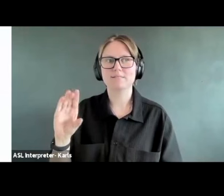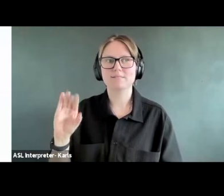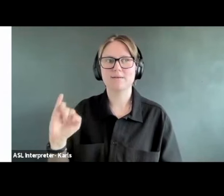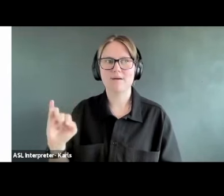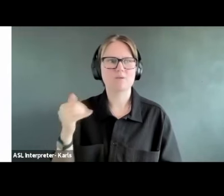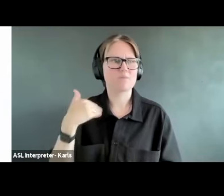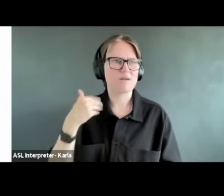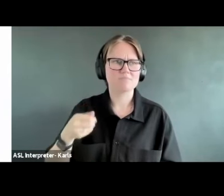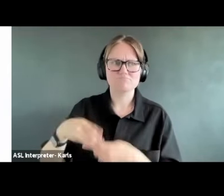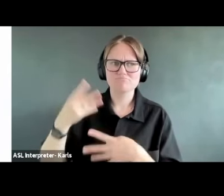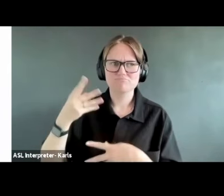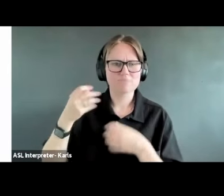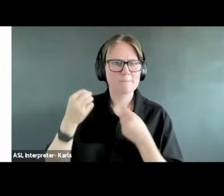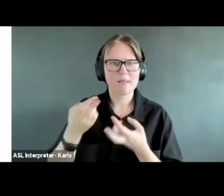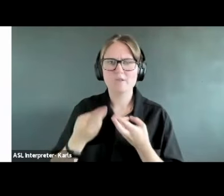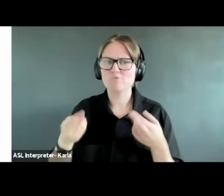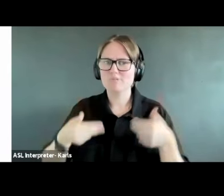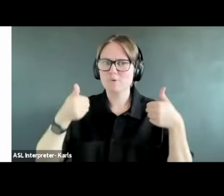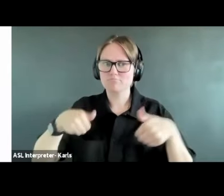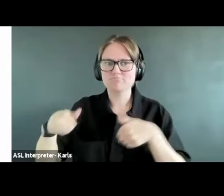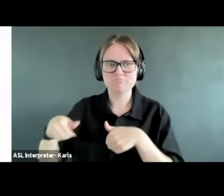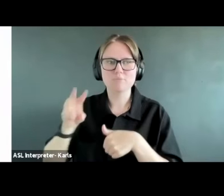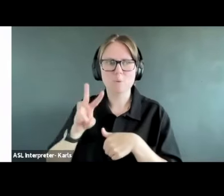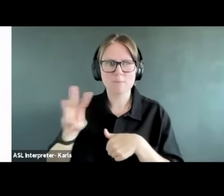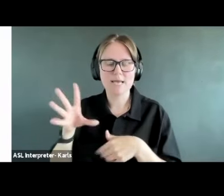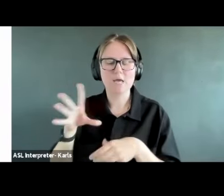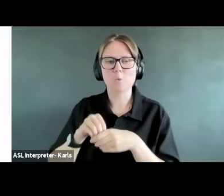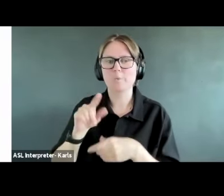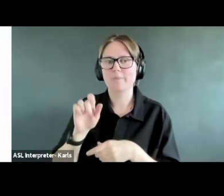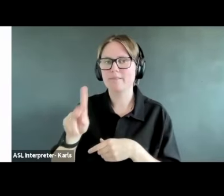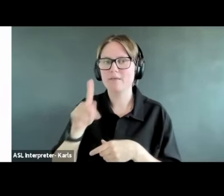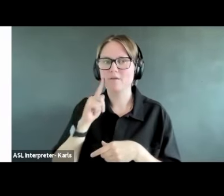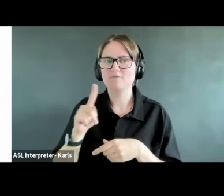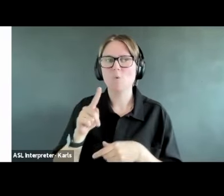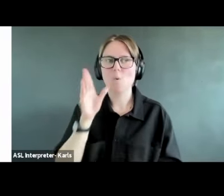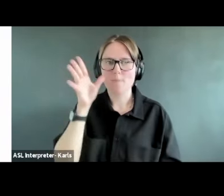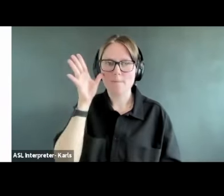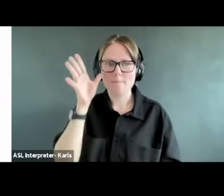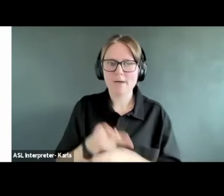website, including, , links to our parenting clinic and how you can, ,